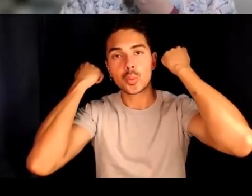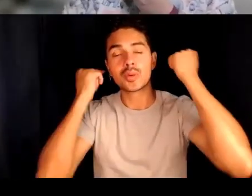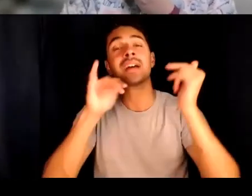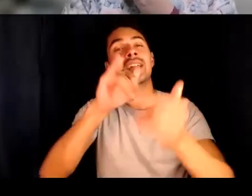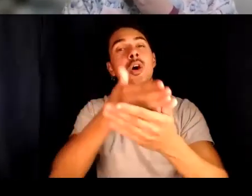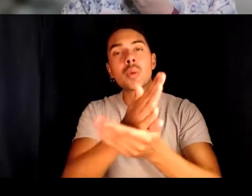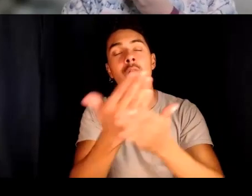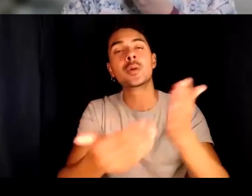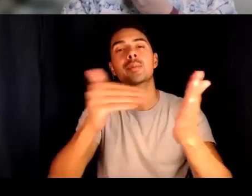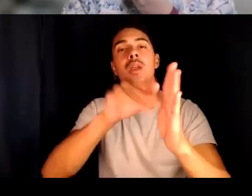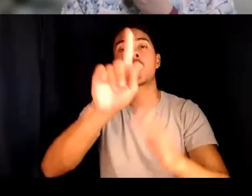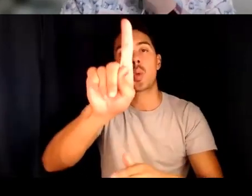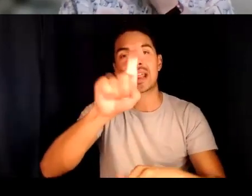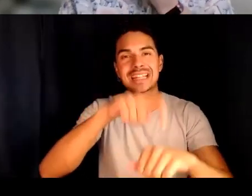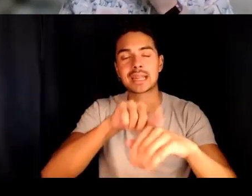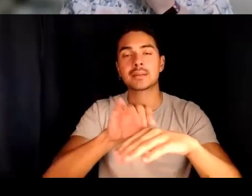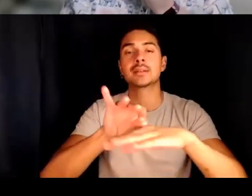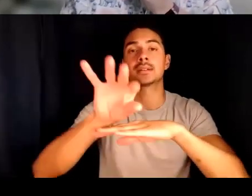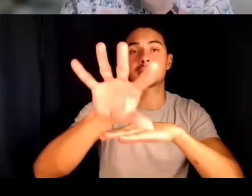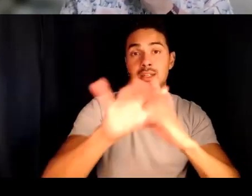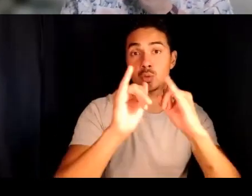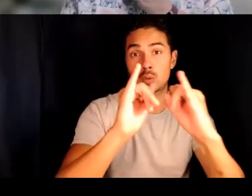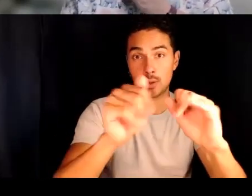as that's what that person needs for you to really be there.